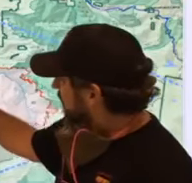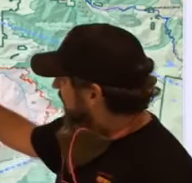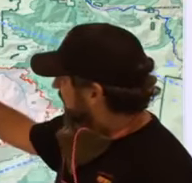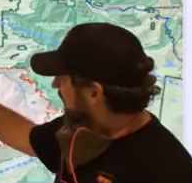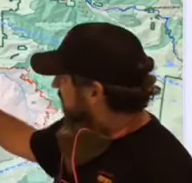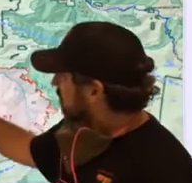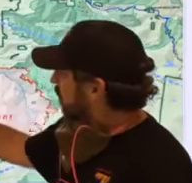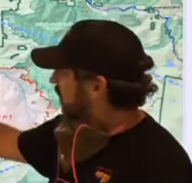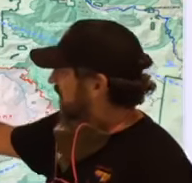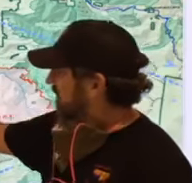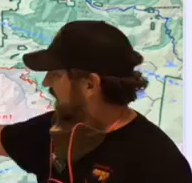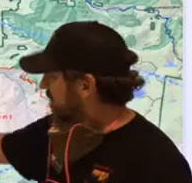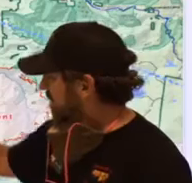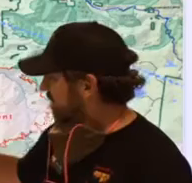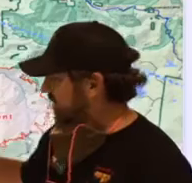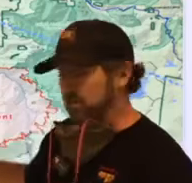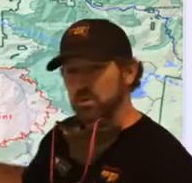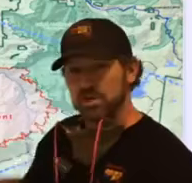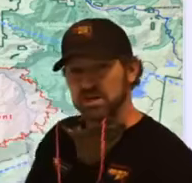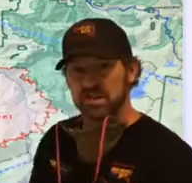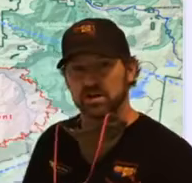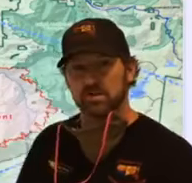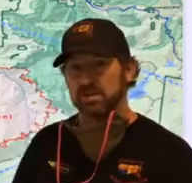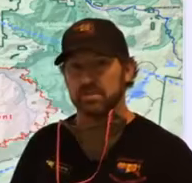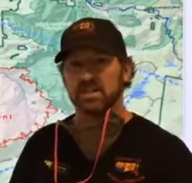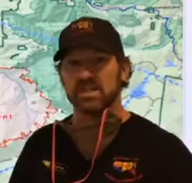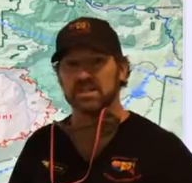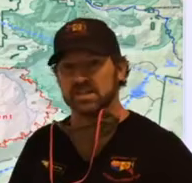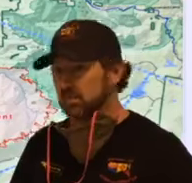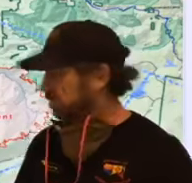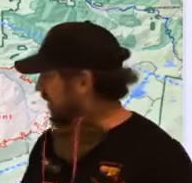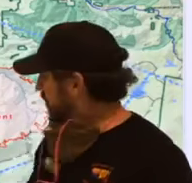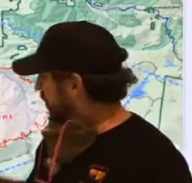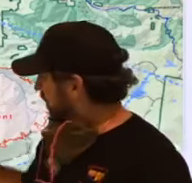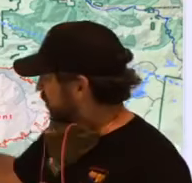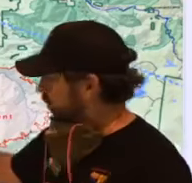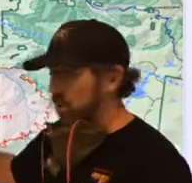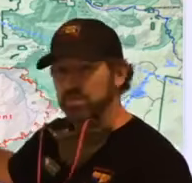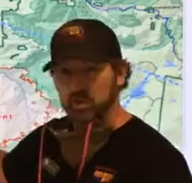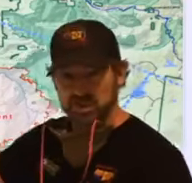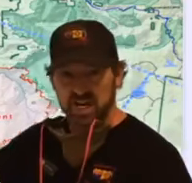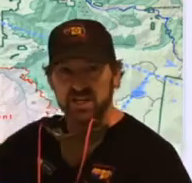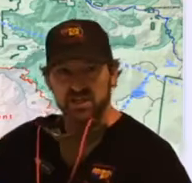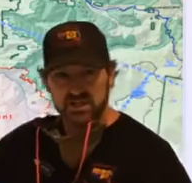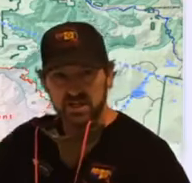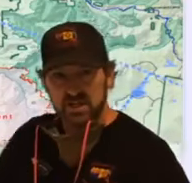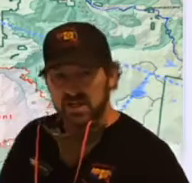to be able to get more containment through this area what that means is that we're really trying to shore up those edges